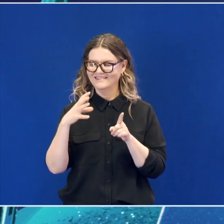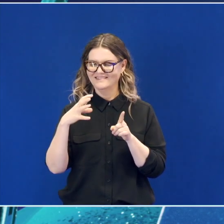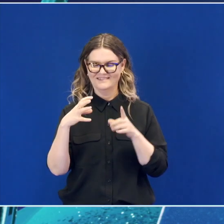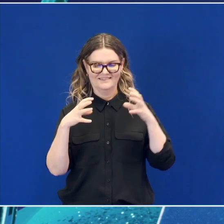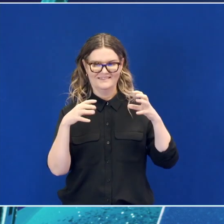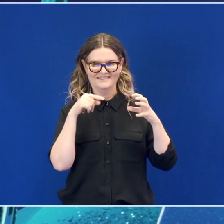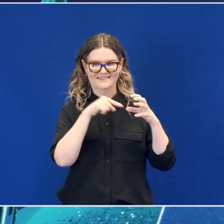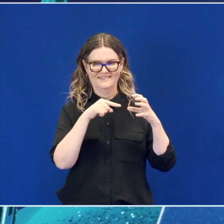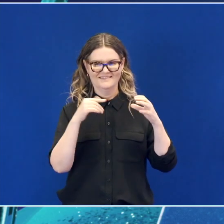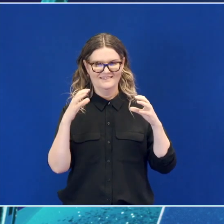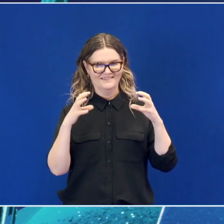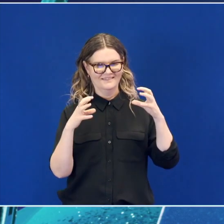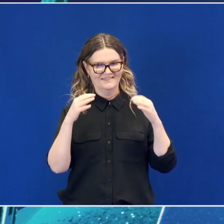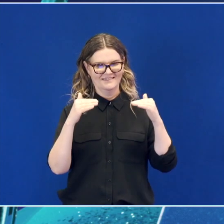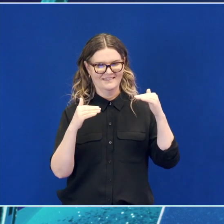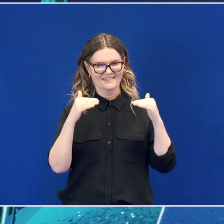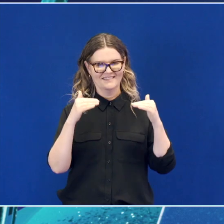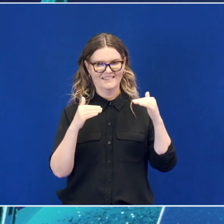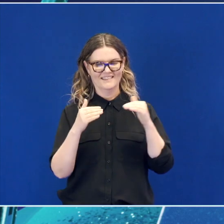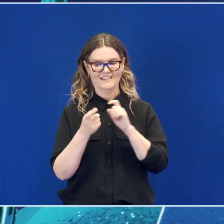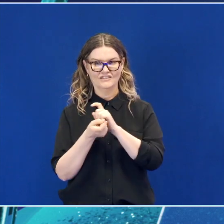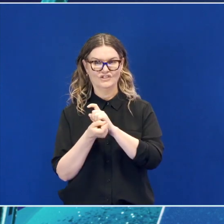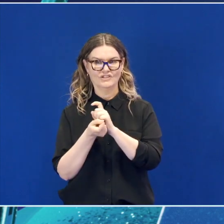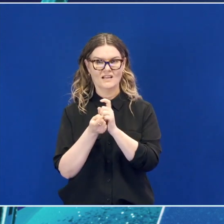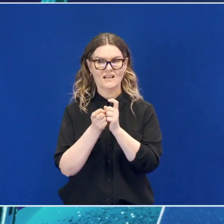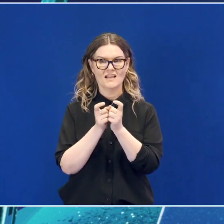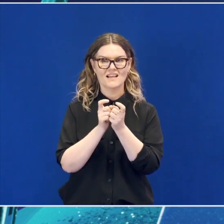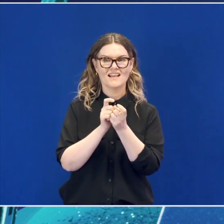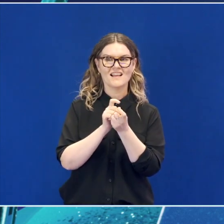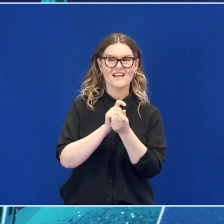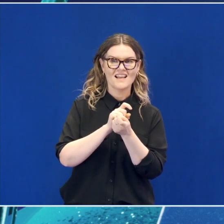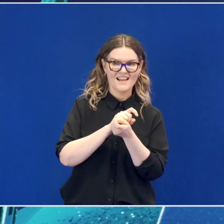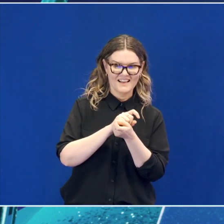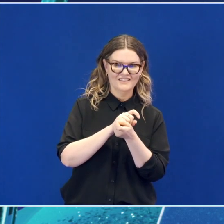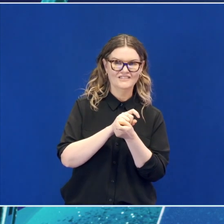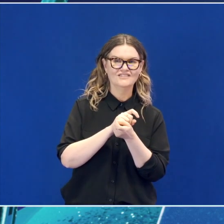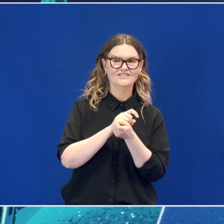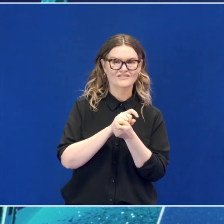is that when change comes, you've just got to get in there and embrace it. You cannot fight this.